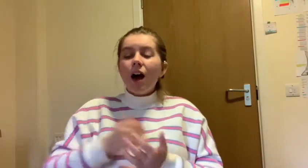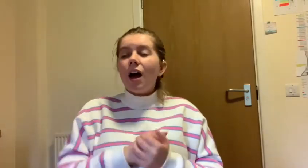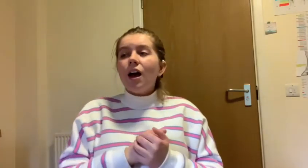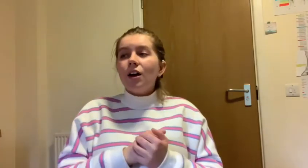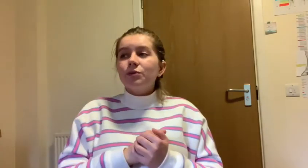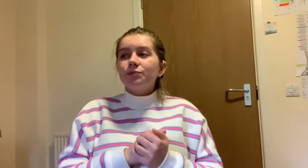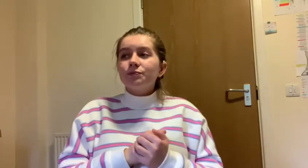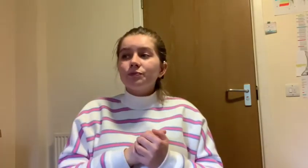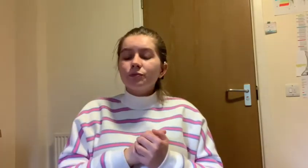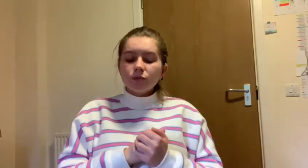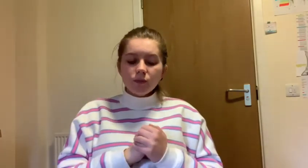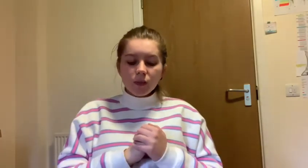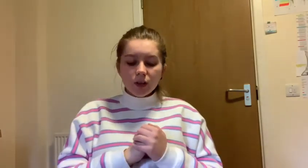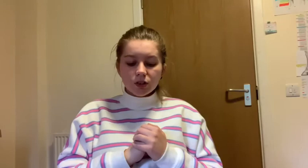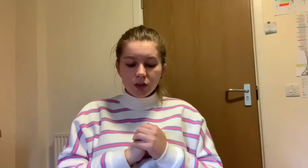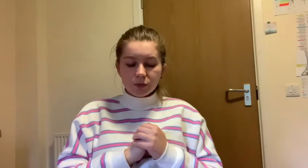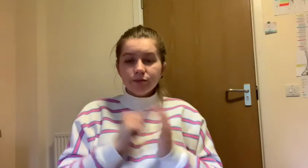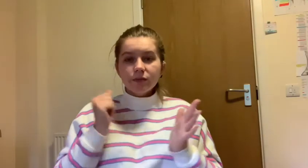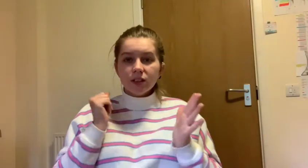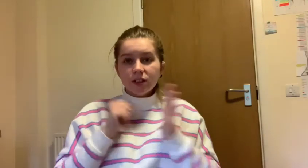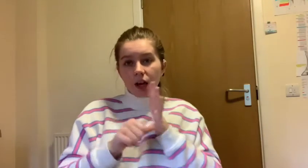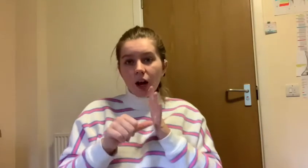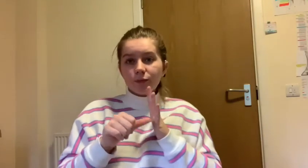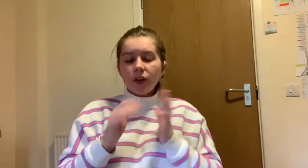So... let's start!